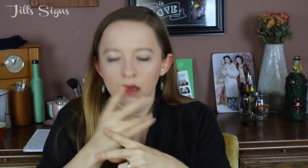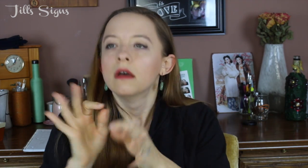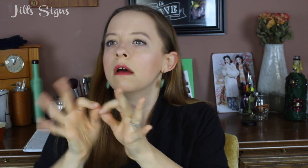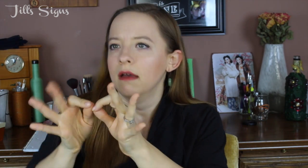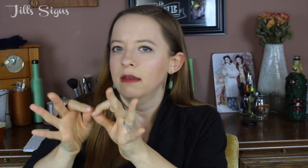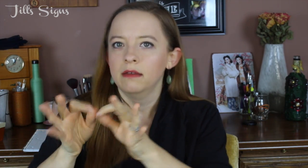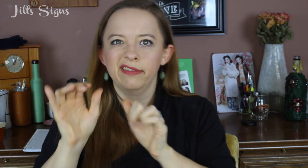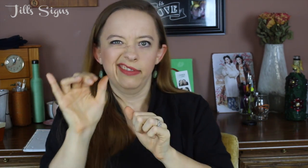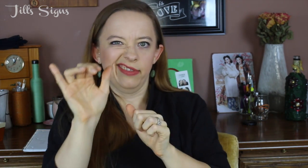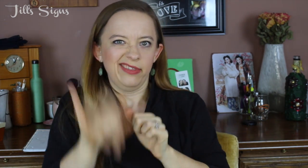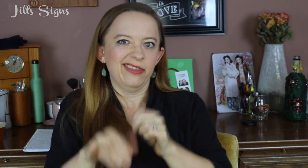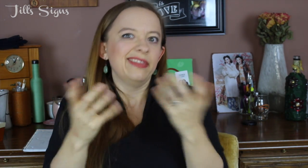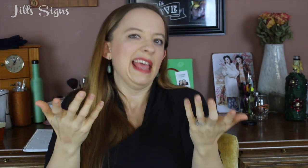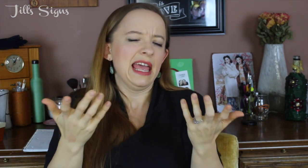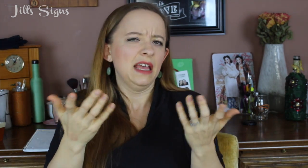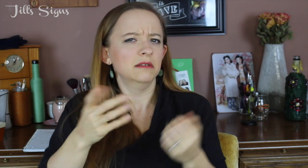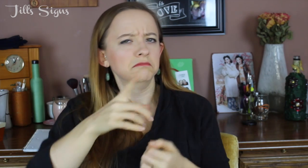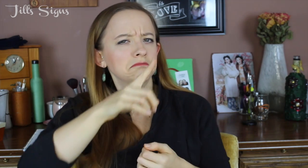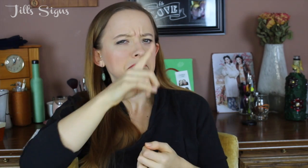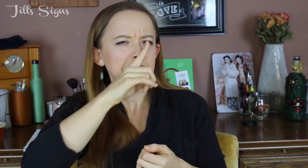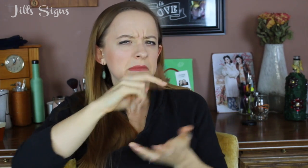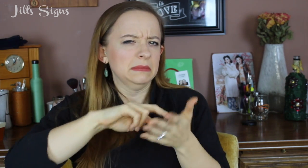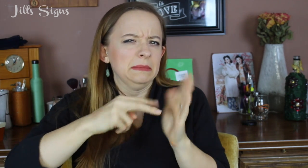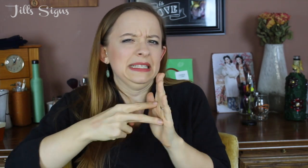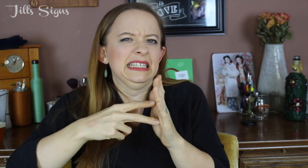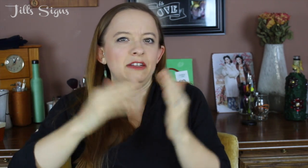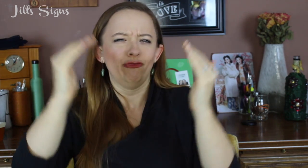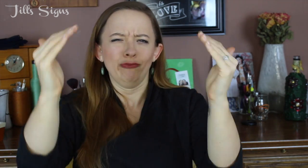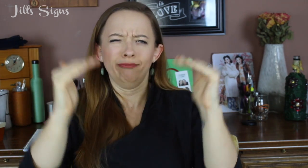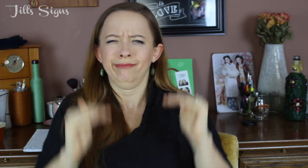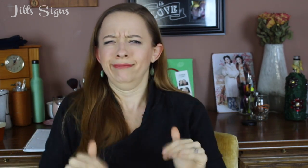"Ok let me think" and then they interpret. So maybe for that situation. Umm